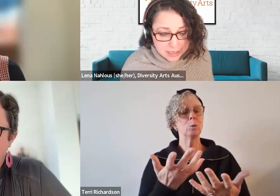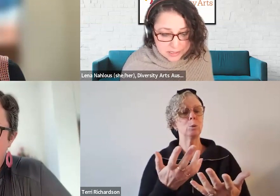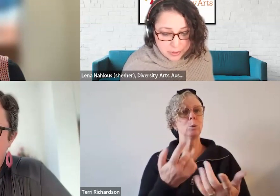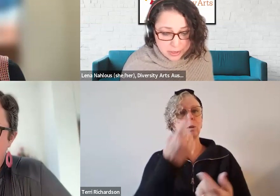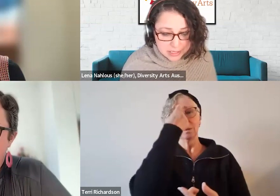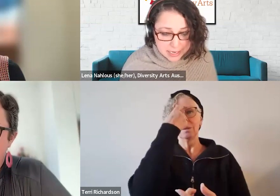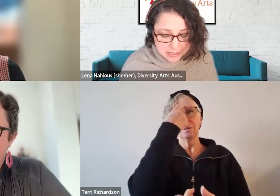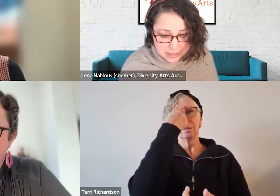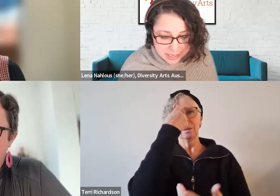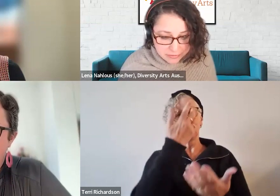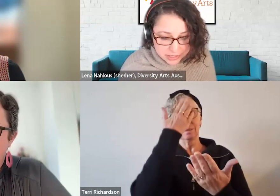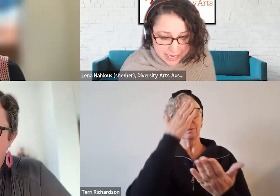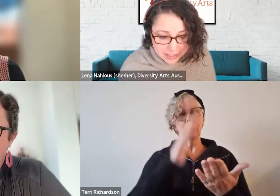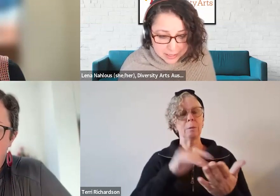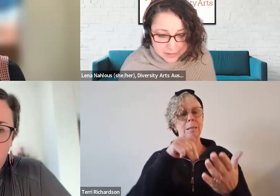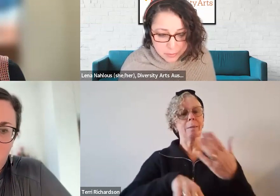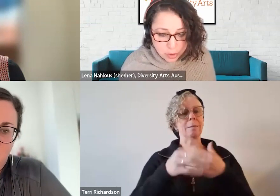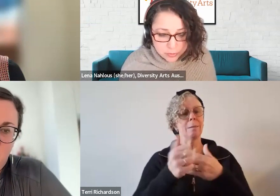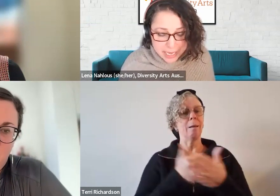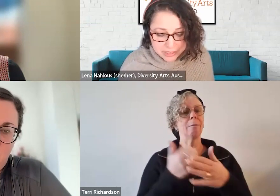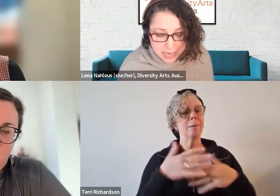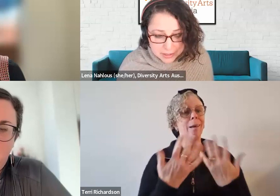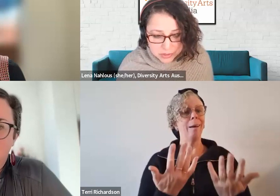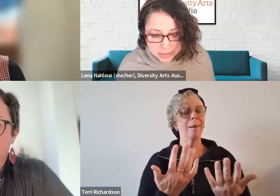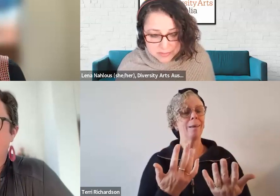and experience in our sector every day. At the moment we have an artist-run space